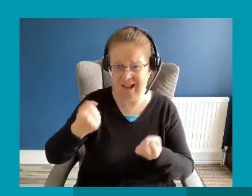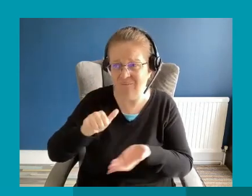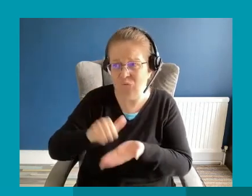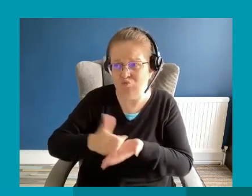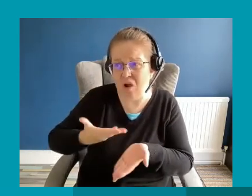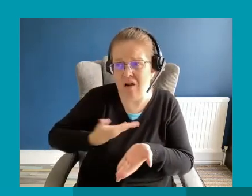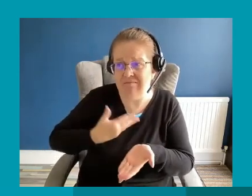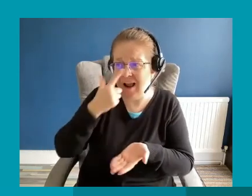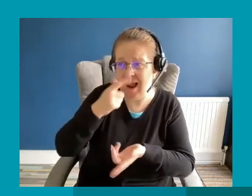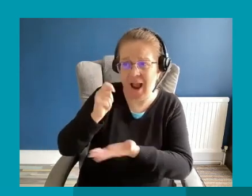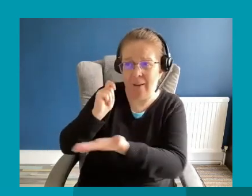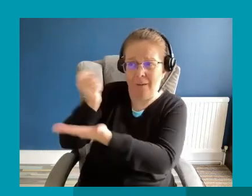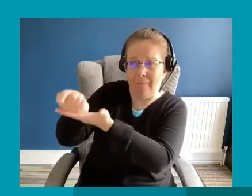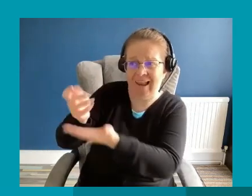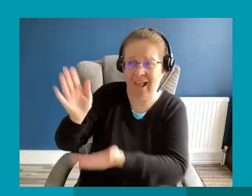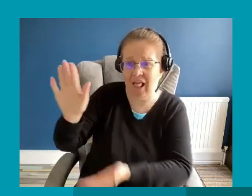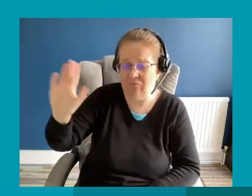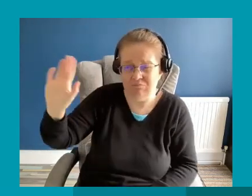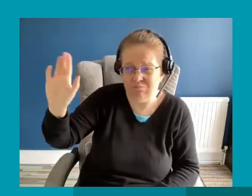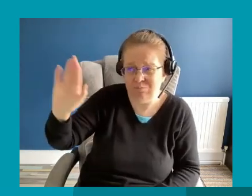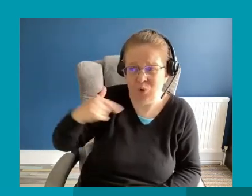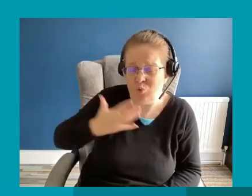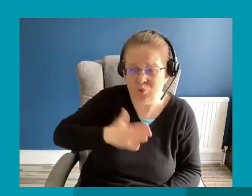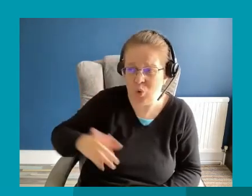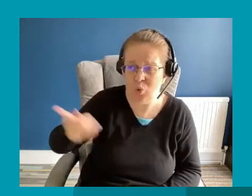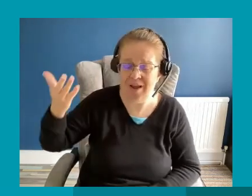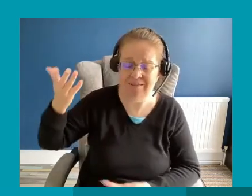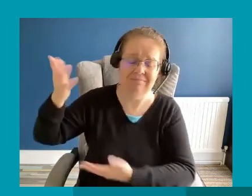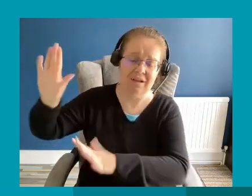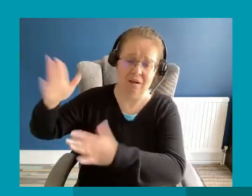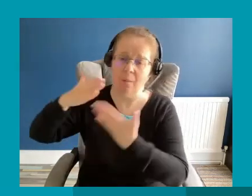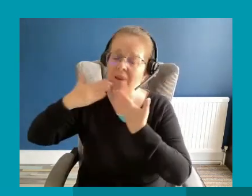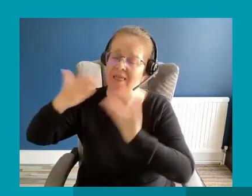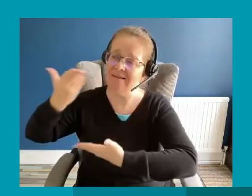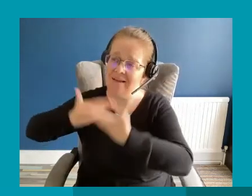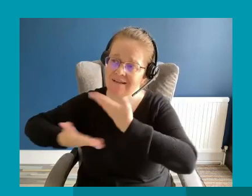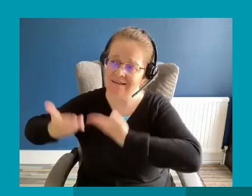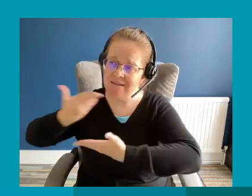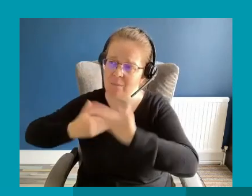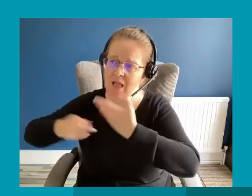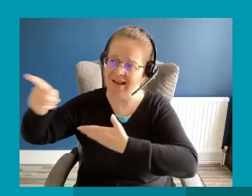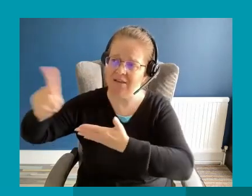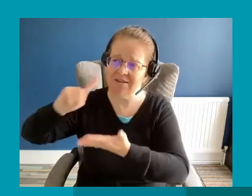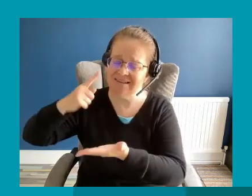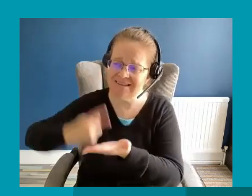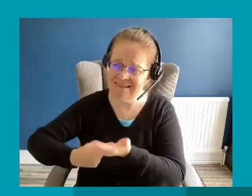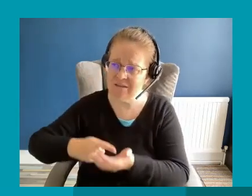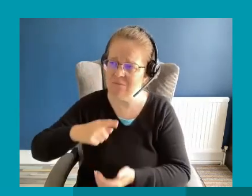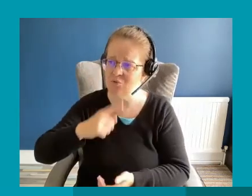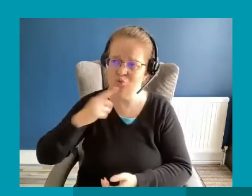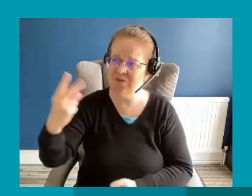appeal and go back and say no. Actually you need to explain to me why the decision is that is the way that it is,